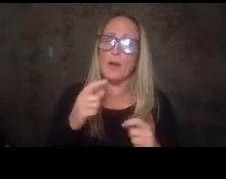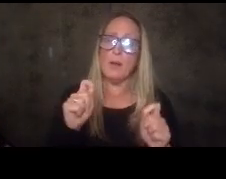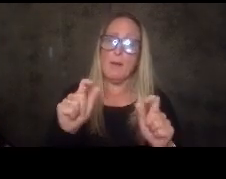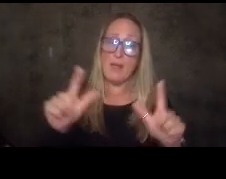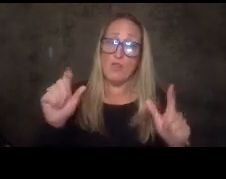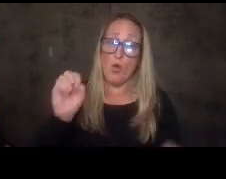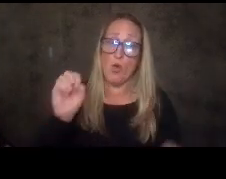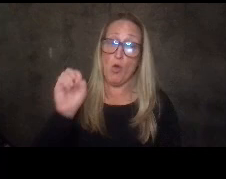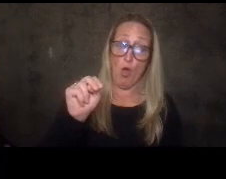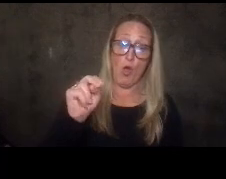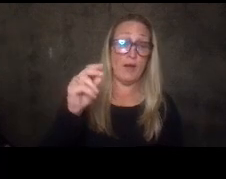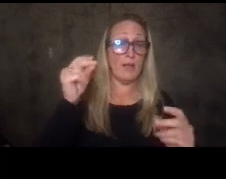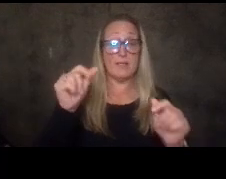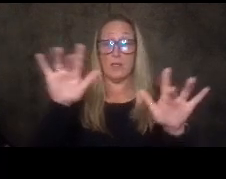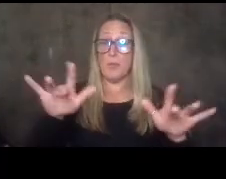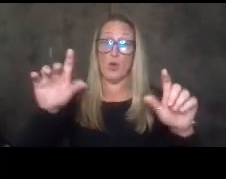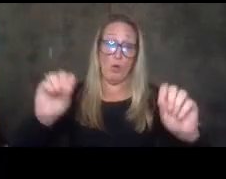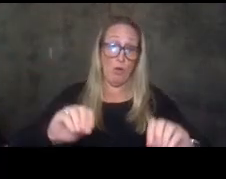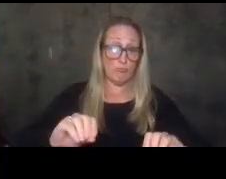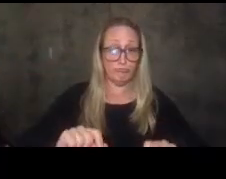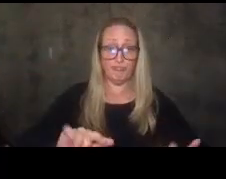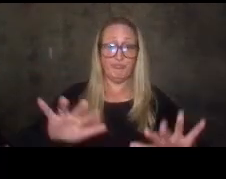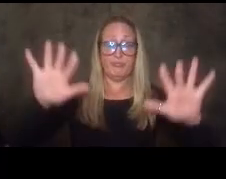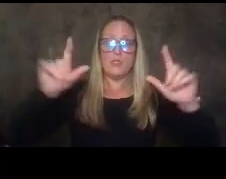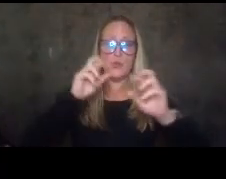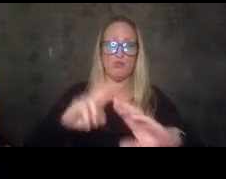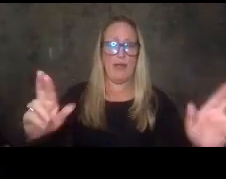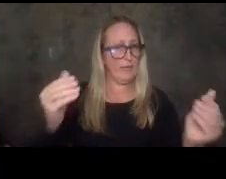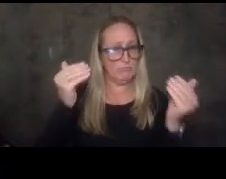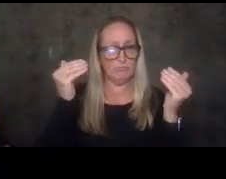on as soon as the computer is turned on, so it's just ready to go at the sign in screen.